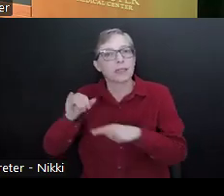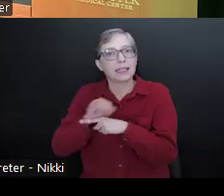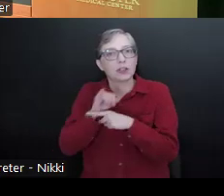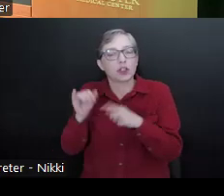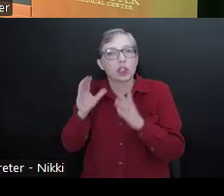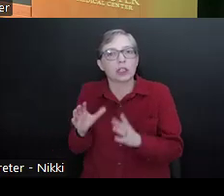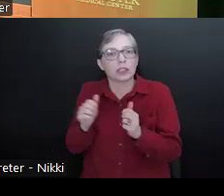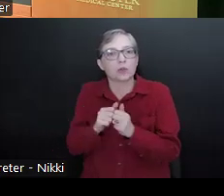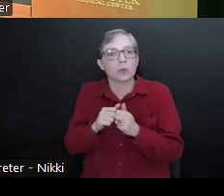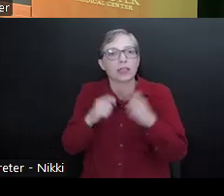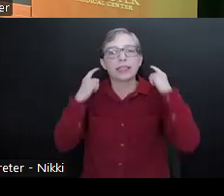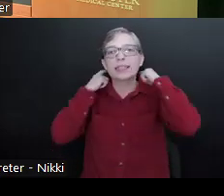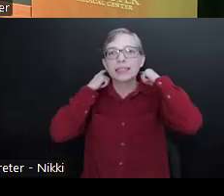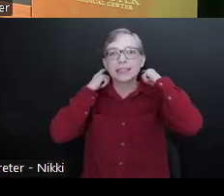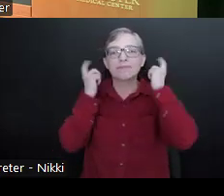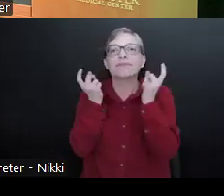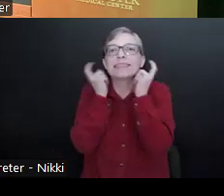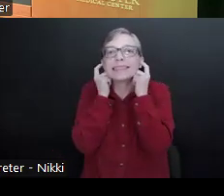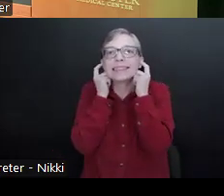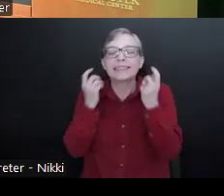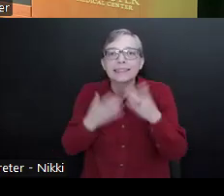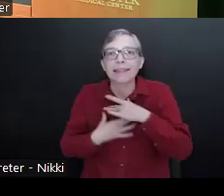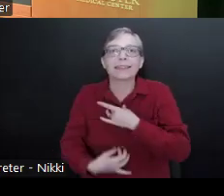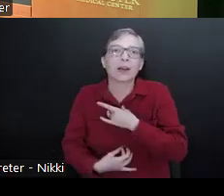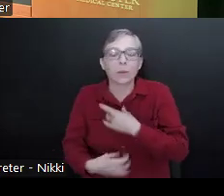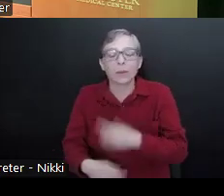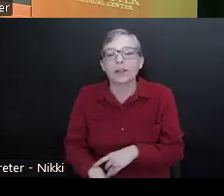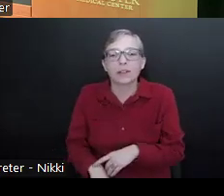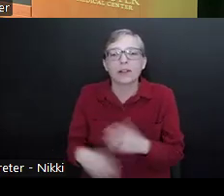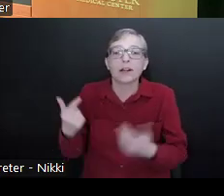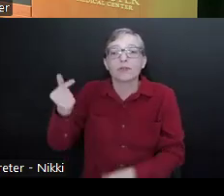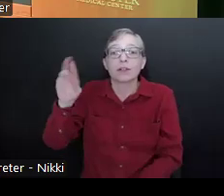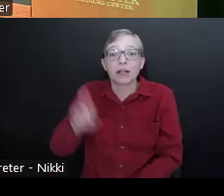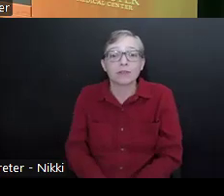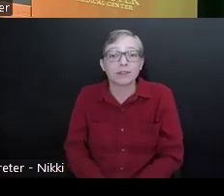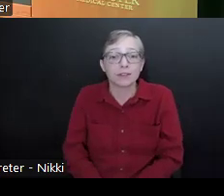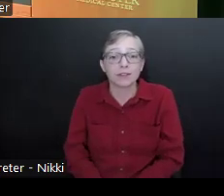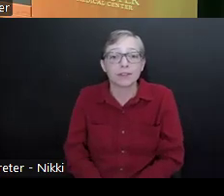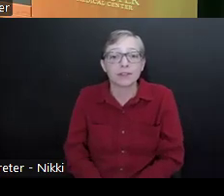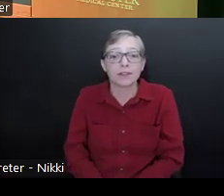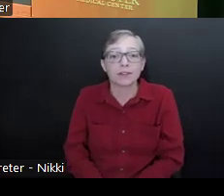site grand rounds um so yeah gosh you have saved me a lit review and then some um I'm really